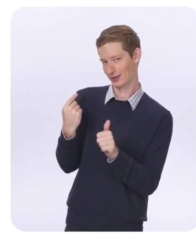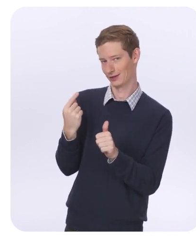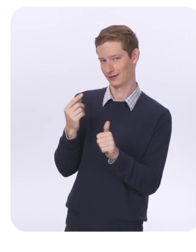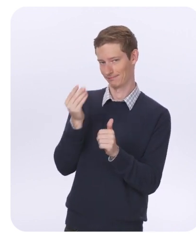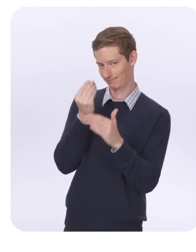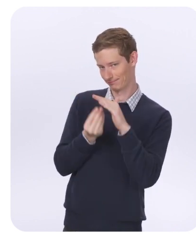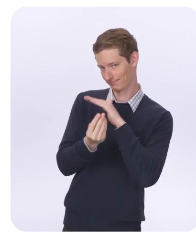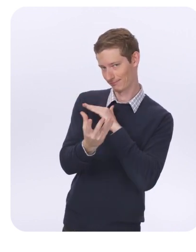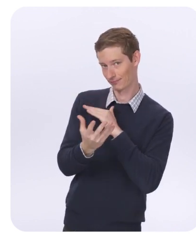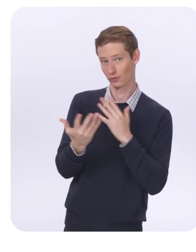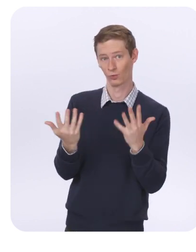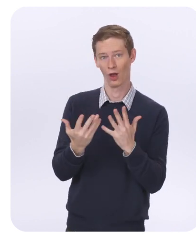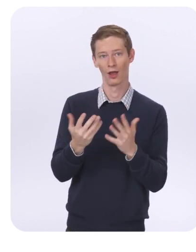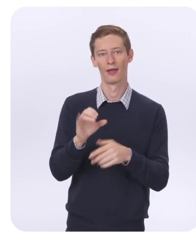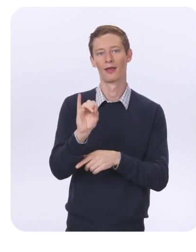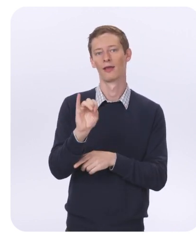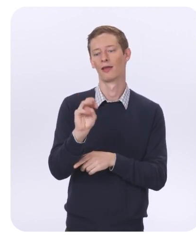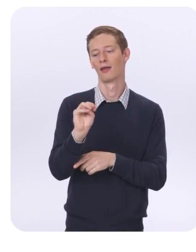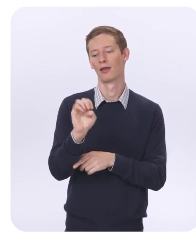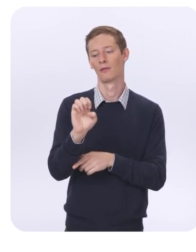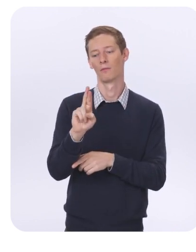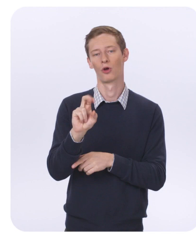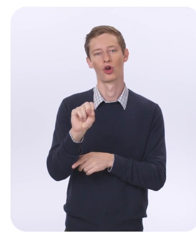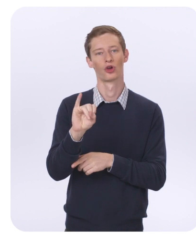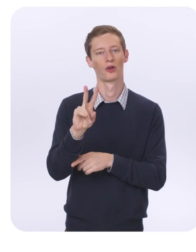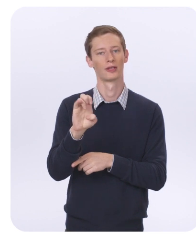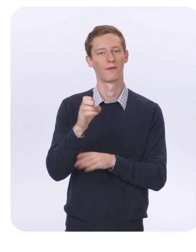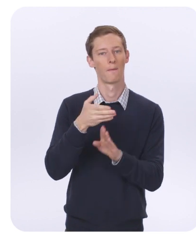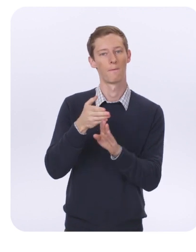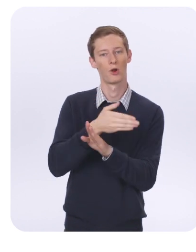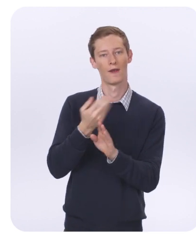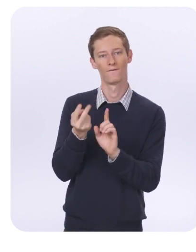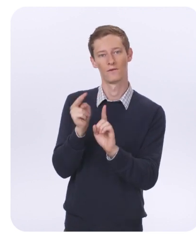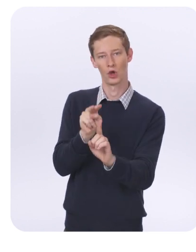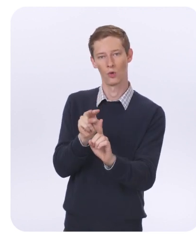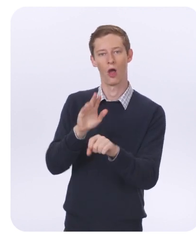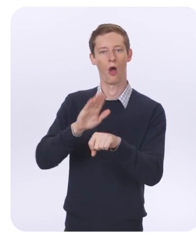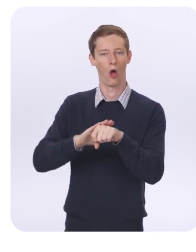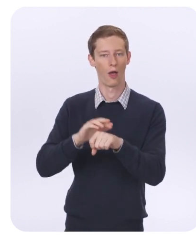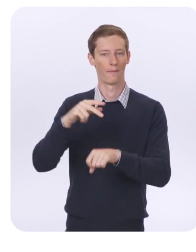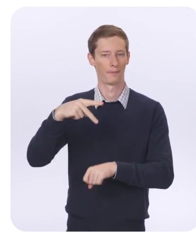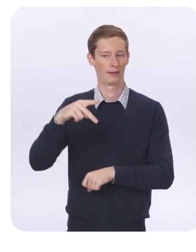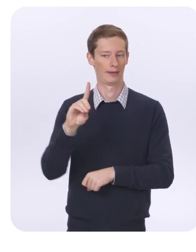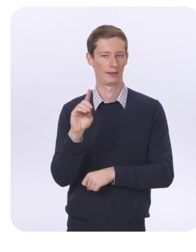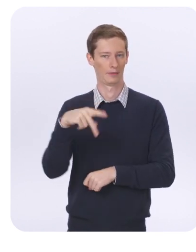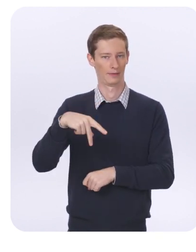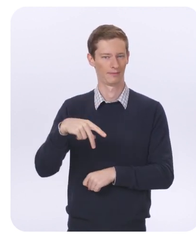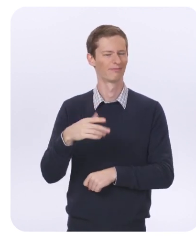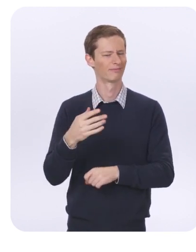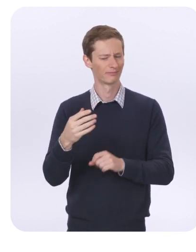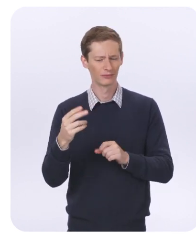We're selling users content that is fully immersive and experiential, but the way we help users learn about these apps still utilizes